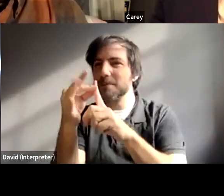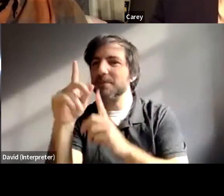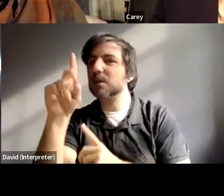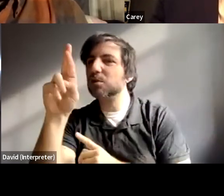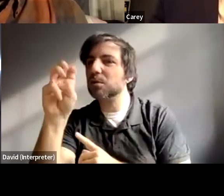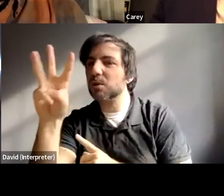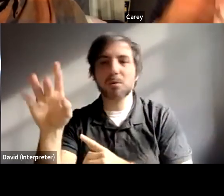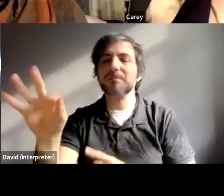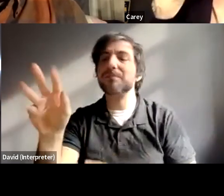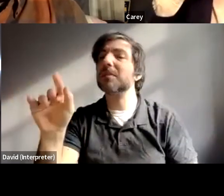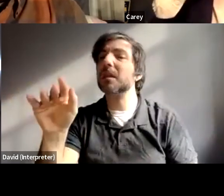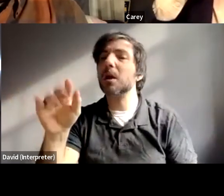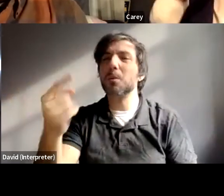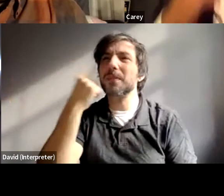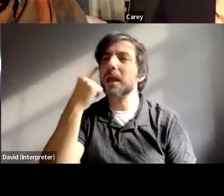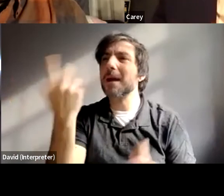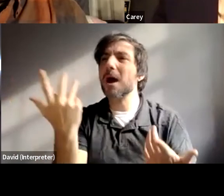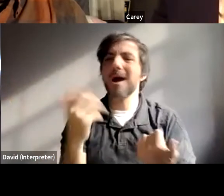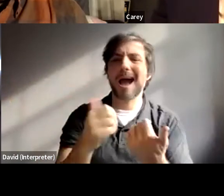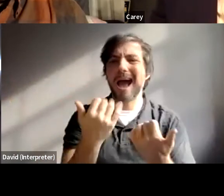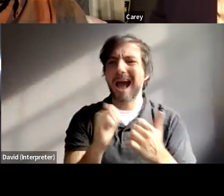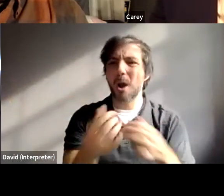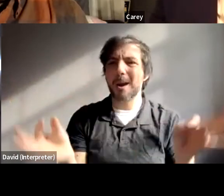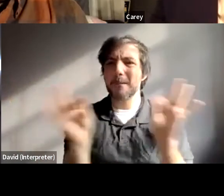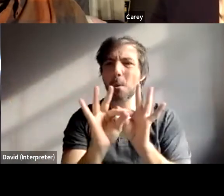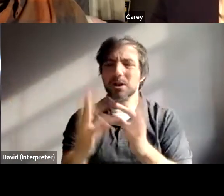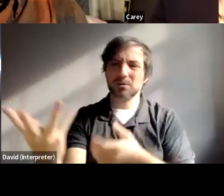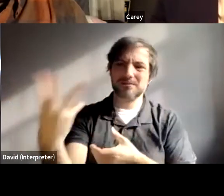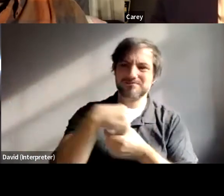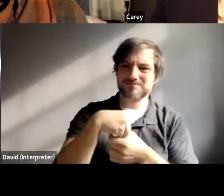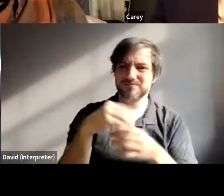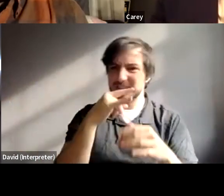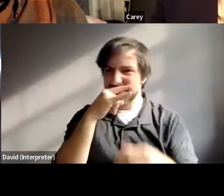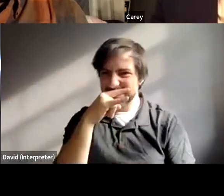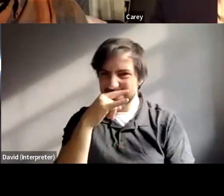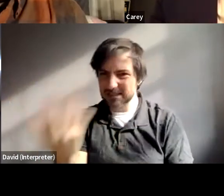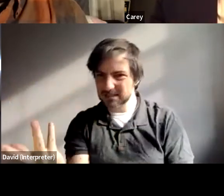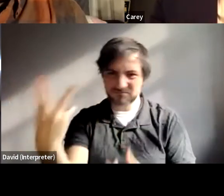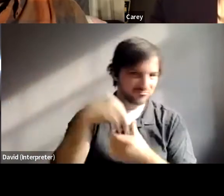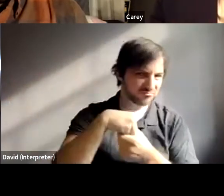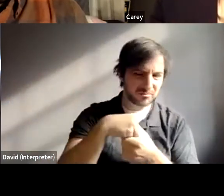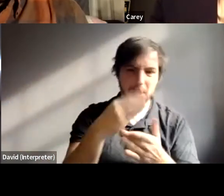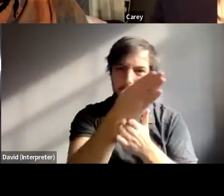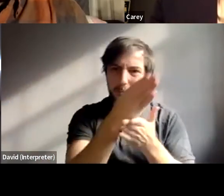importance of trying to allow children to interact and be part of the team that they are seeing